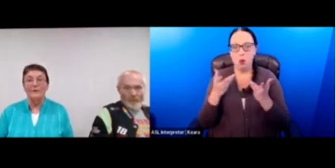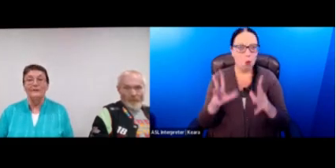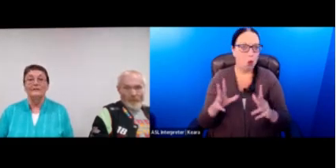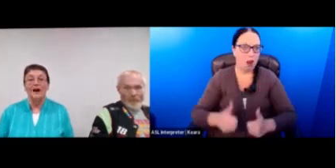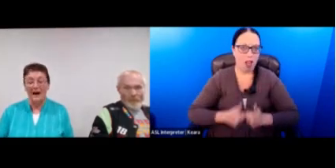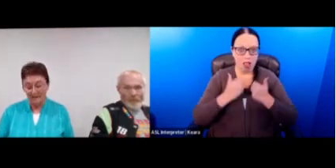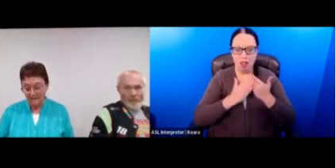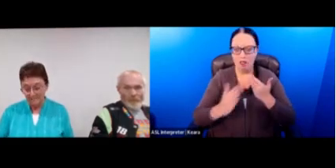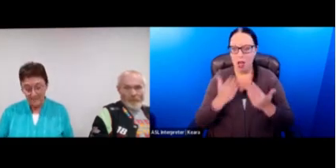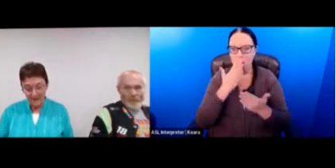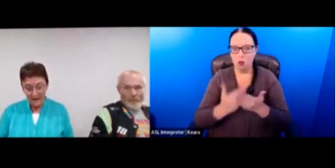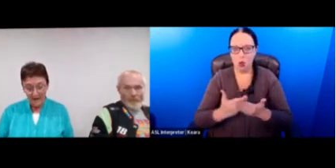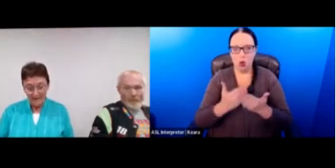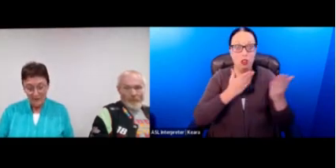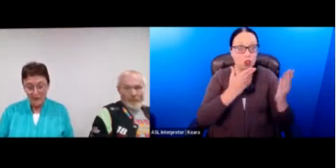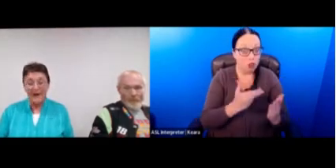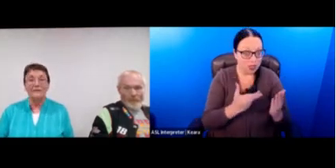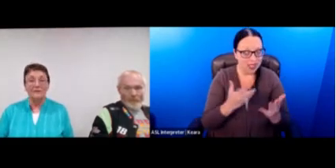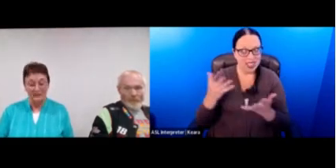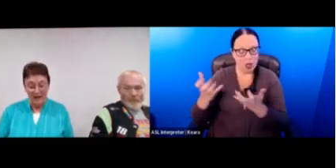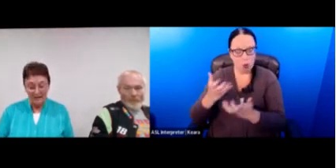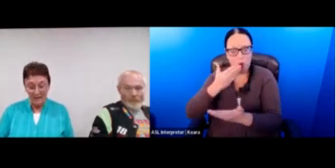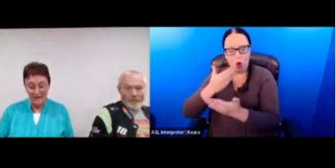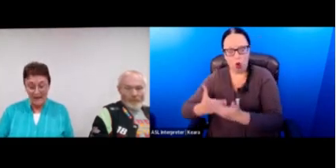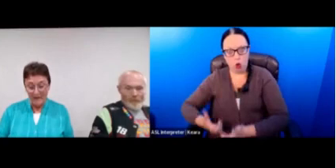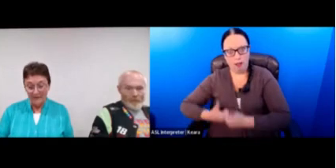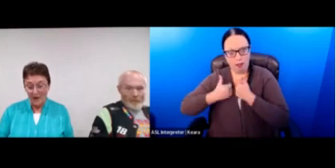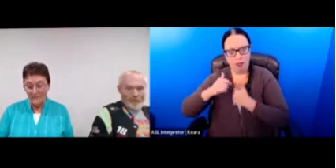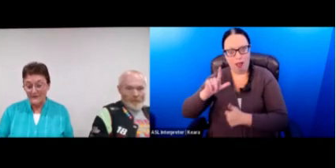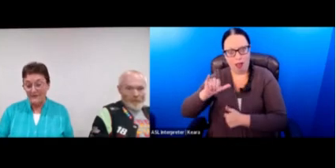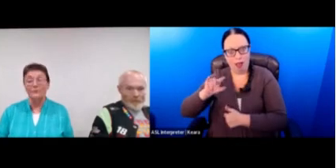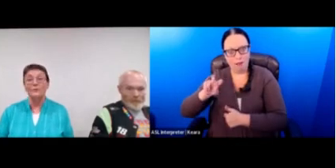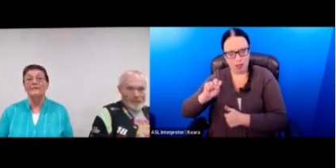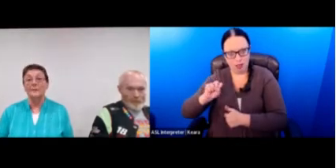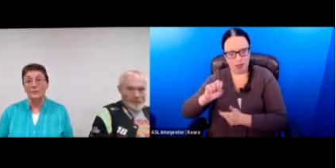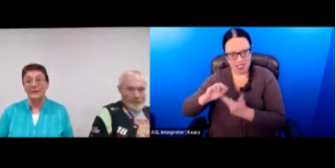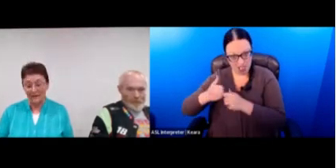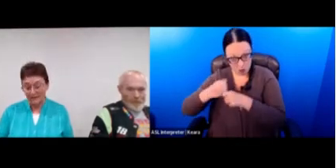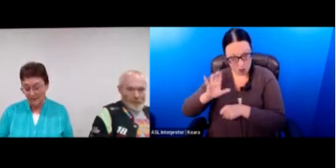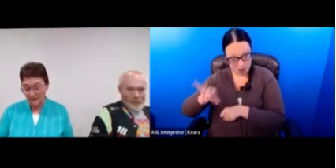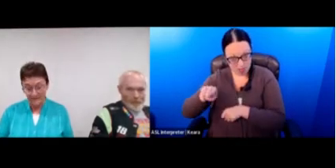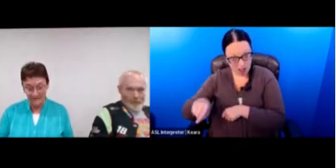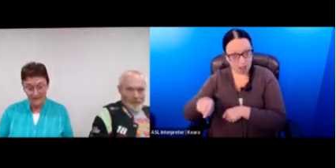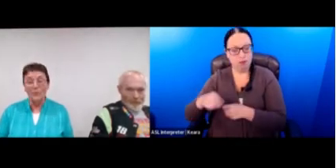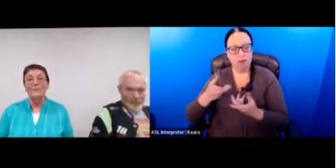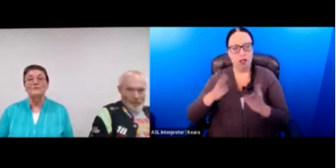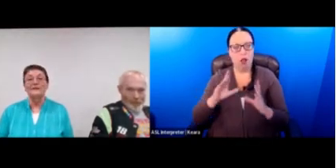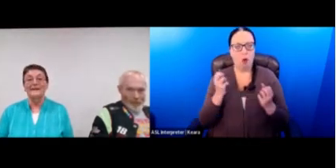really good lies, and you create good lives by allowing opportunity for reasonable risk and learning one person at a